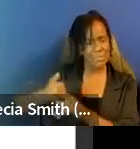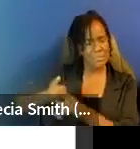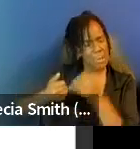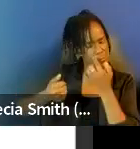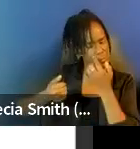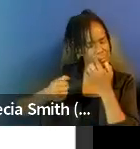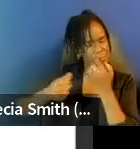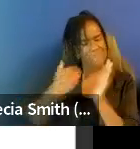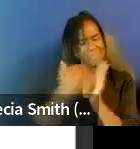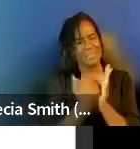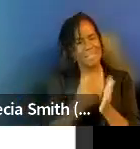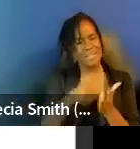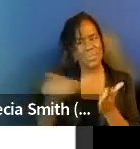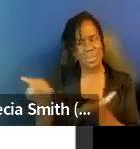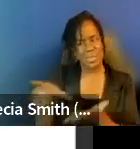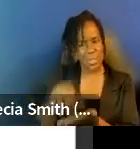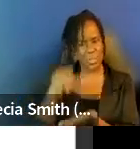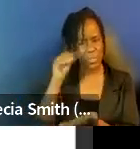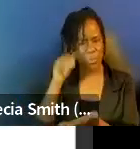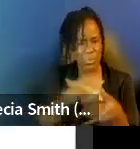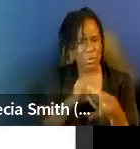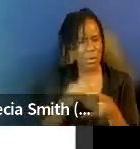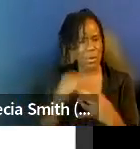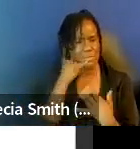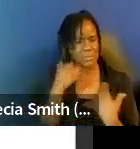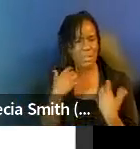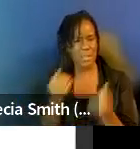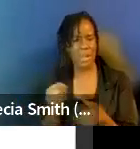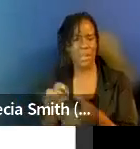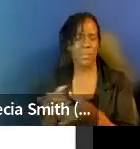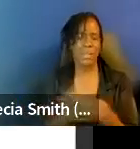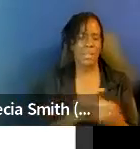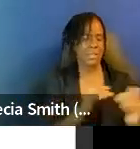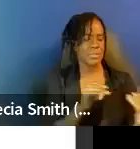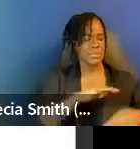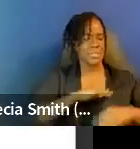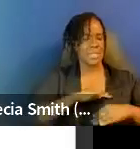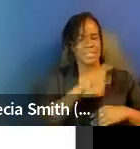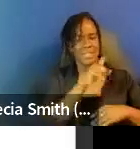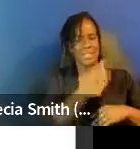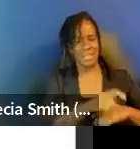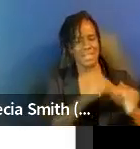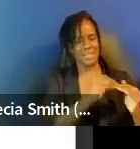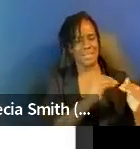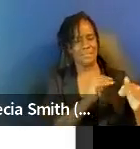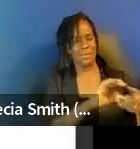about early lessons from PCORI, the institute. And this is a summary from the 35 studies that